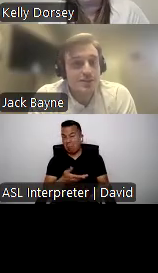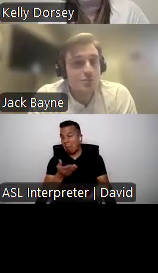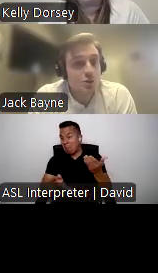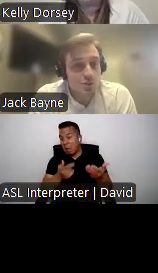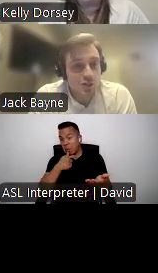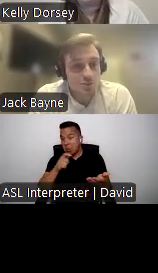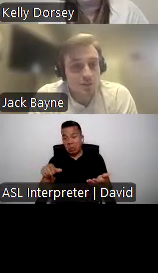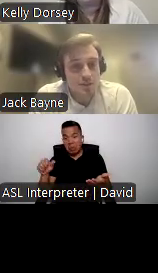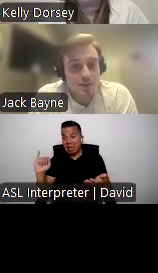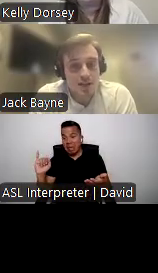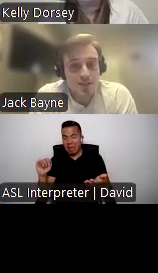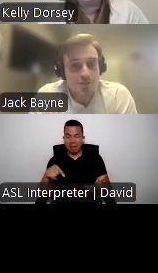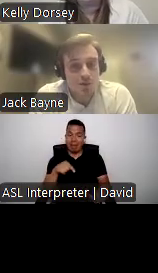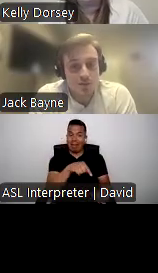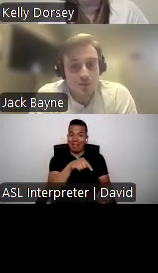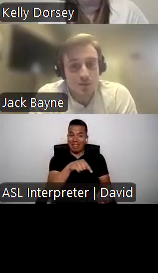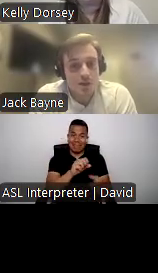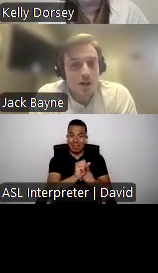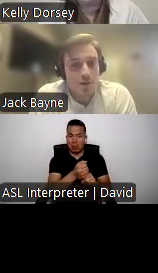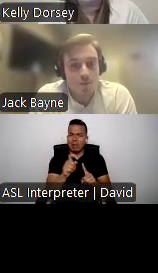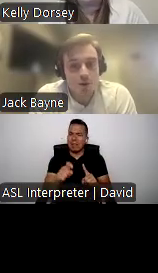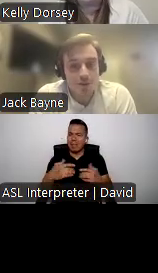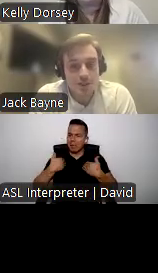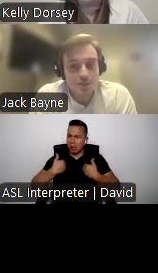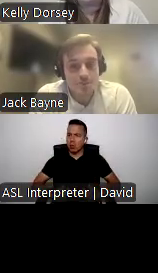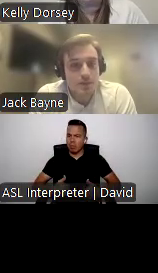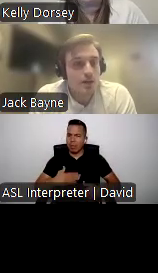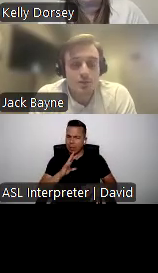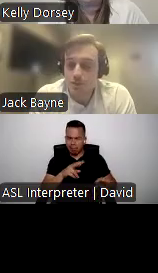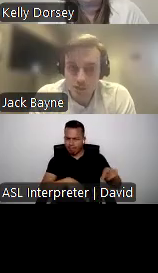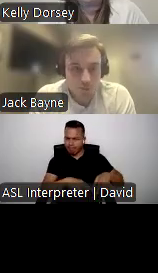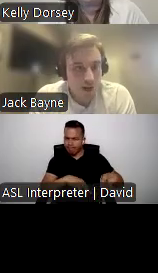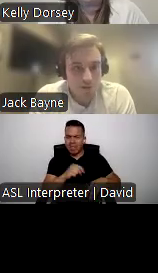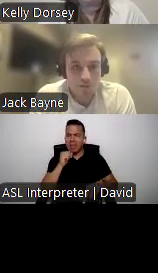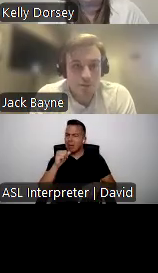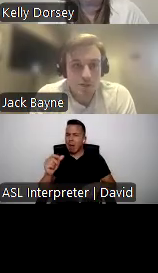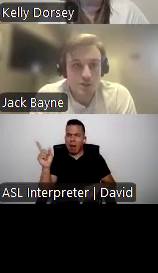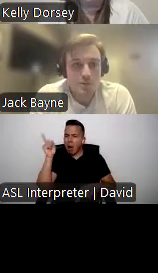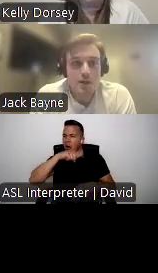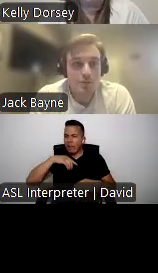needs some human judgment, not some artificial automation. Especially private information,